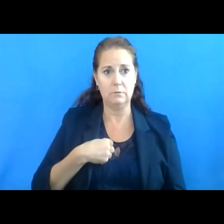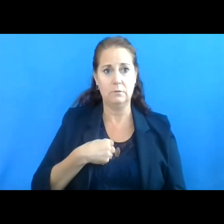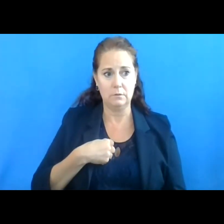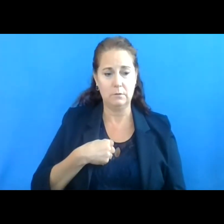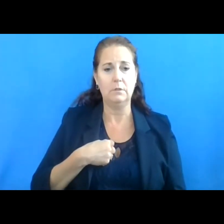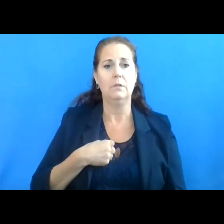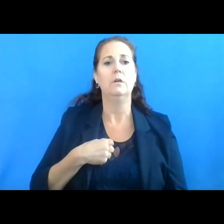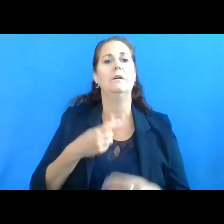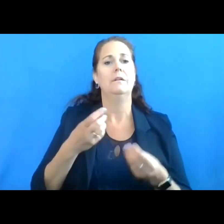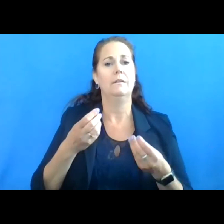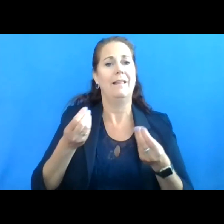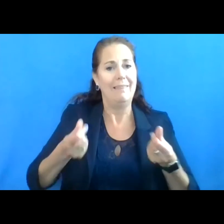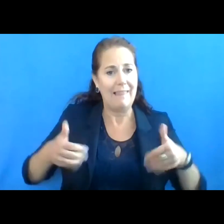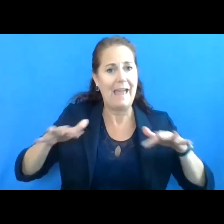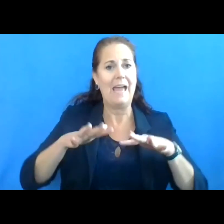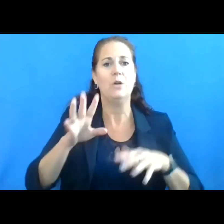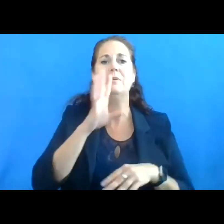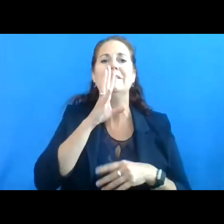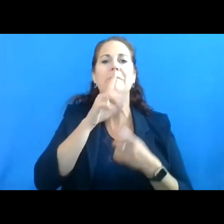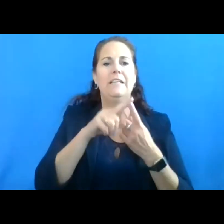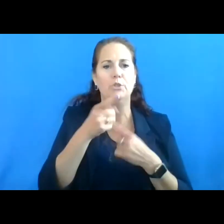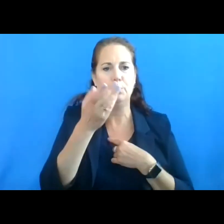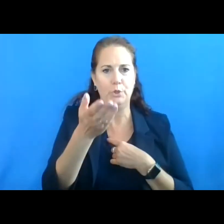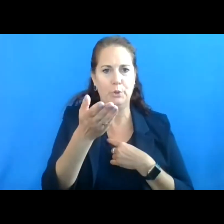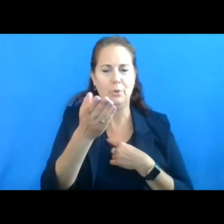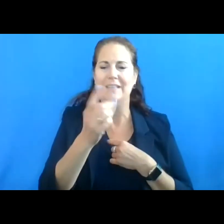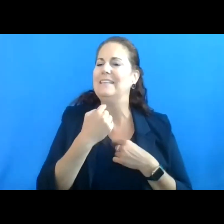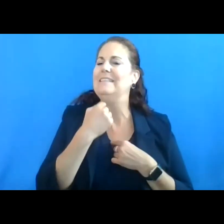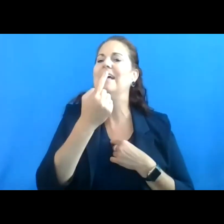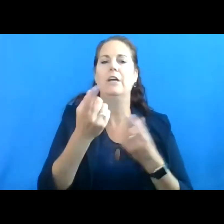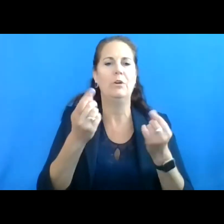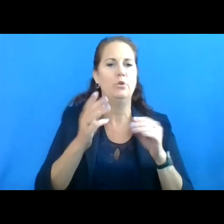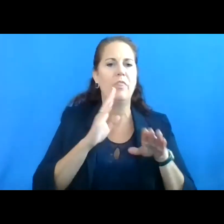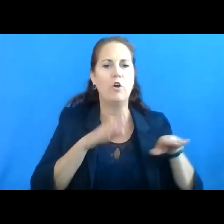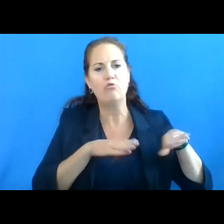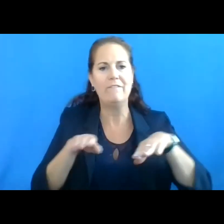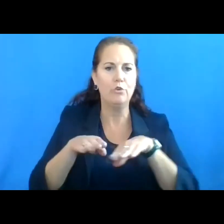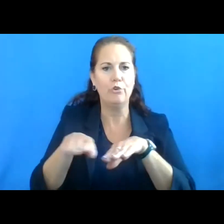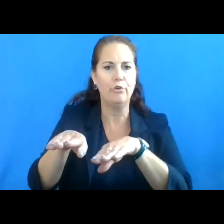to speak to you, that the river is going to tell you what to do.